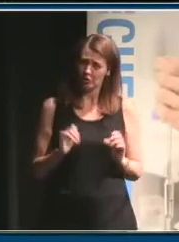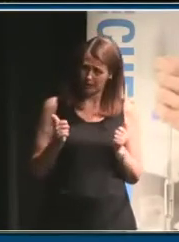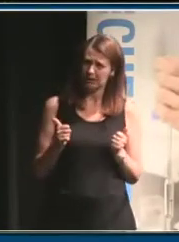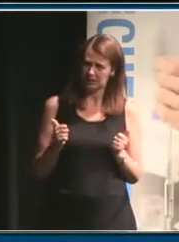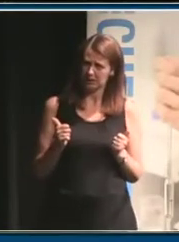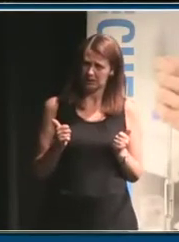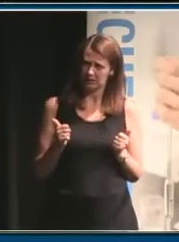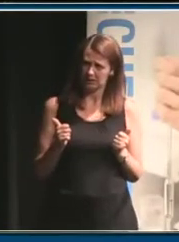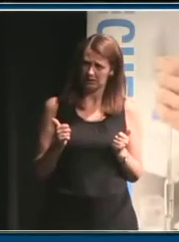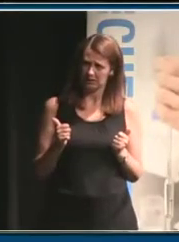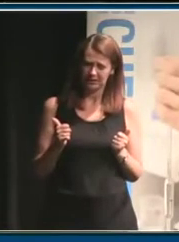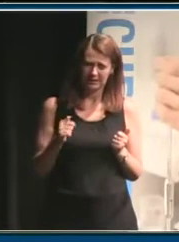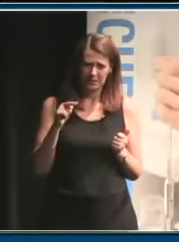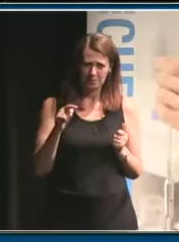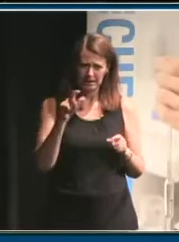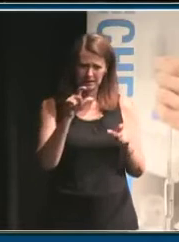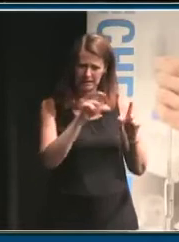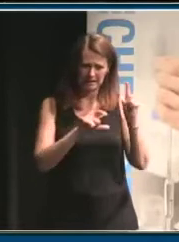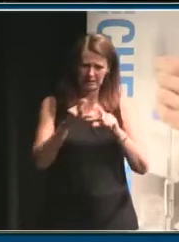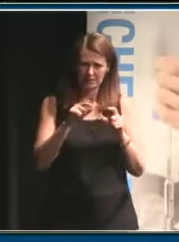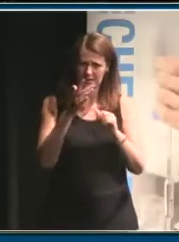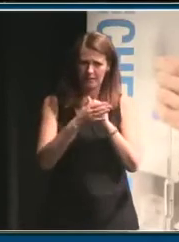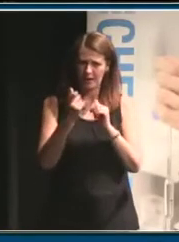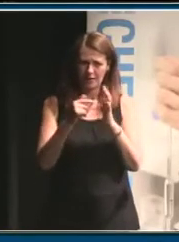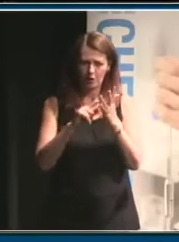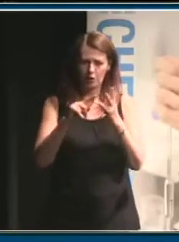Not one of those chemists have had a class in toxicology, not one of those chemists have had